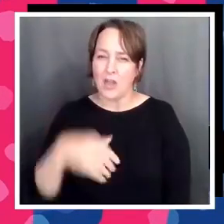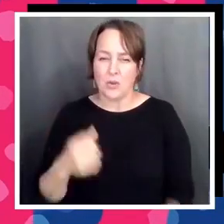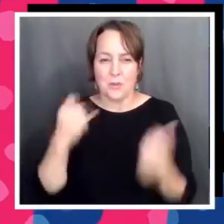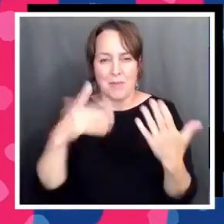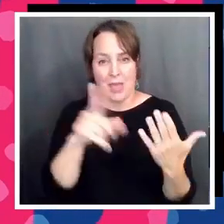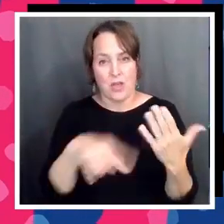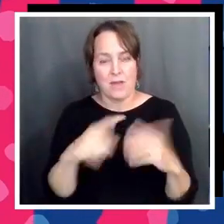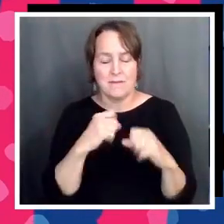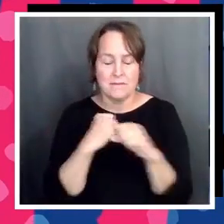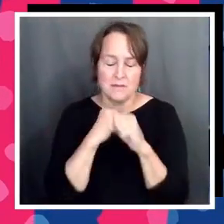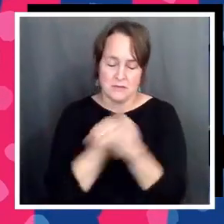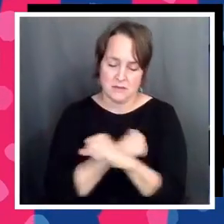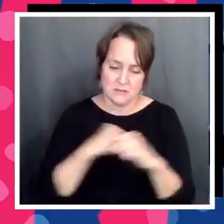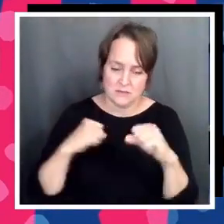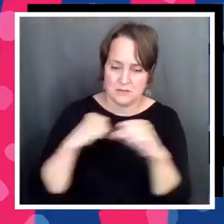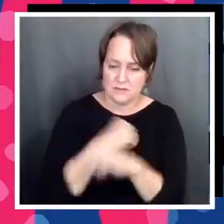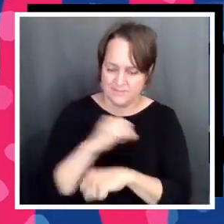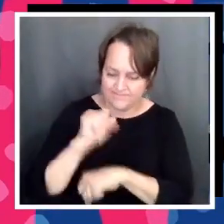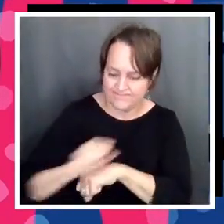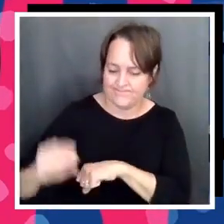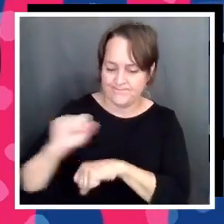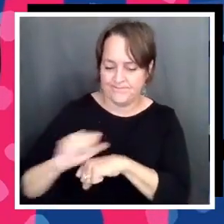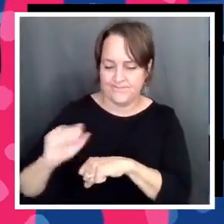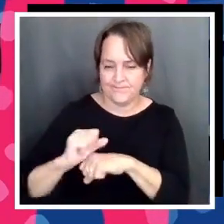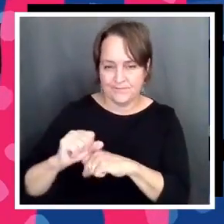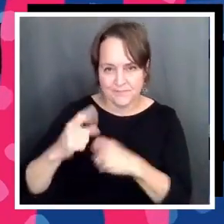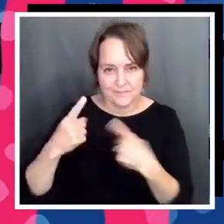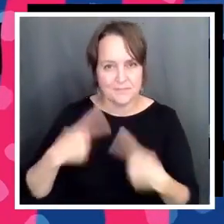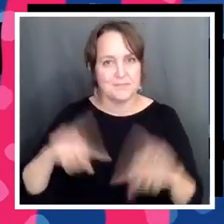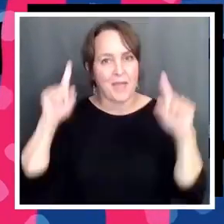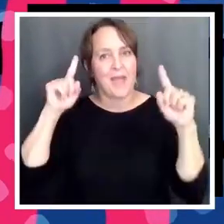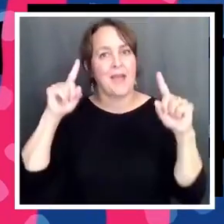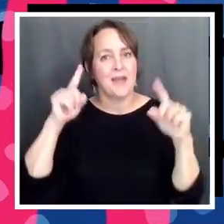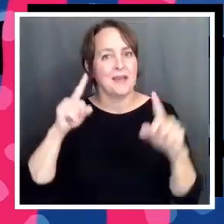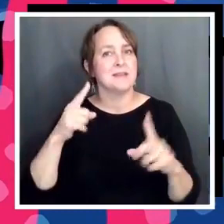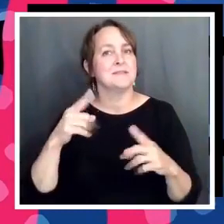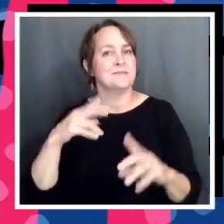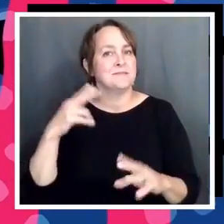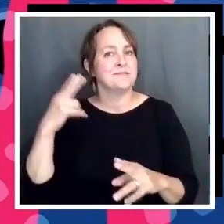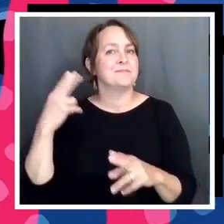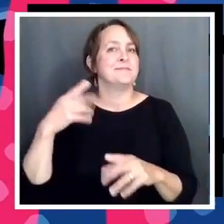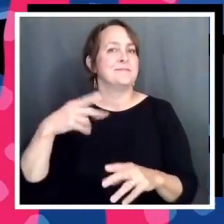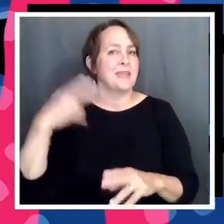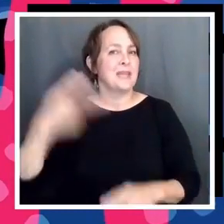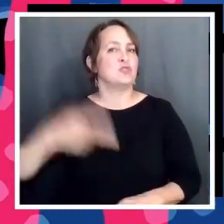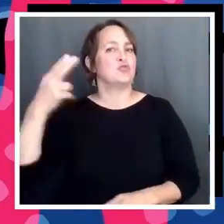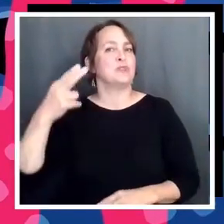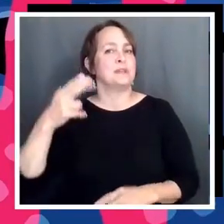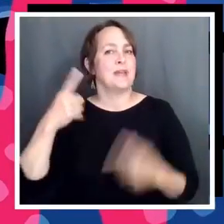EVERY MONTH AS WELL.